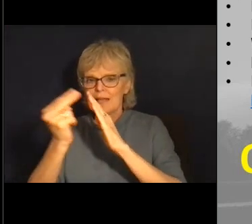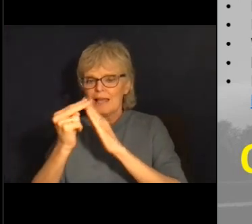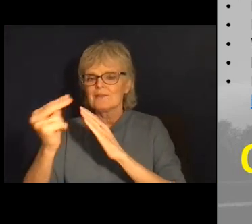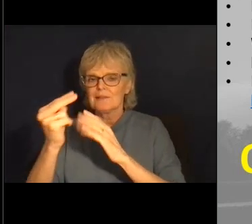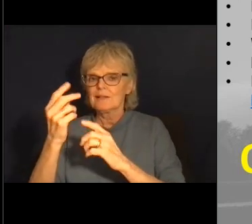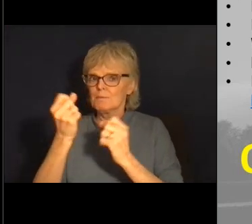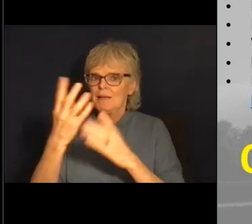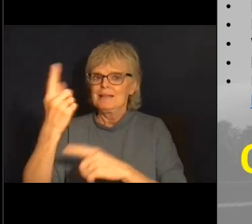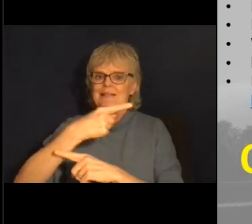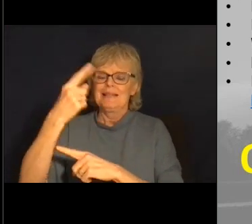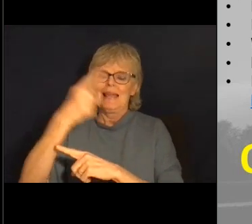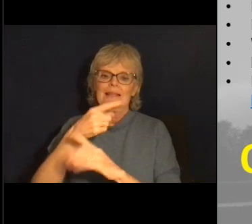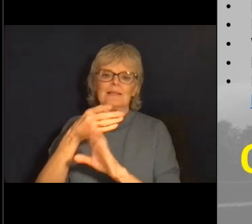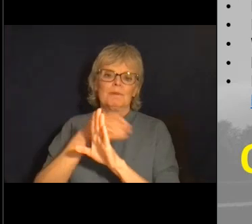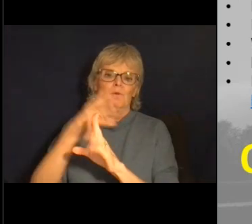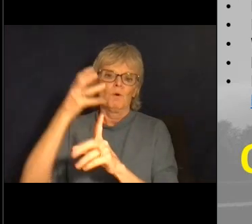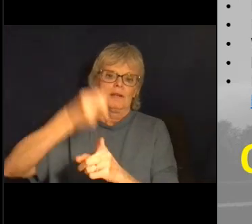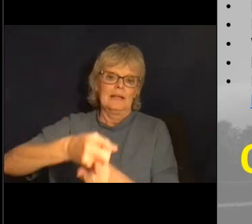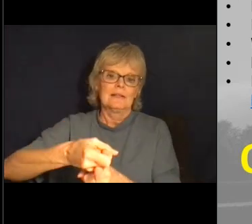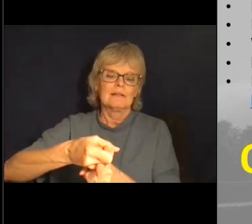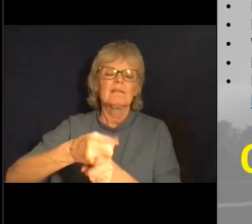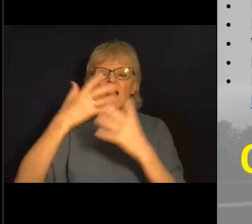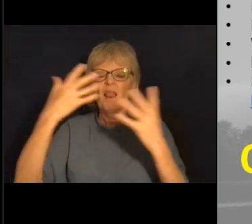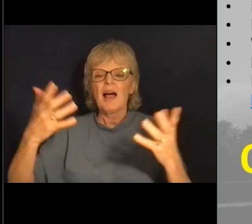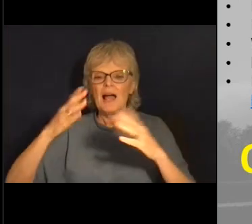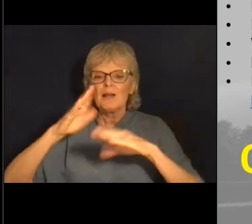And there's always plenty of warning for those types of systems.